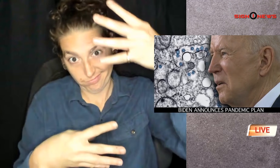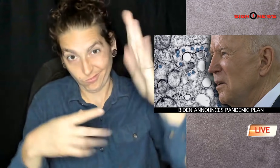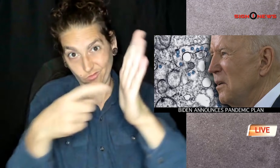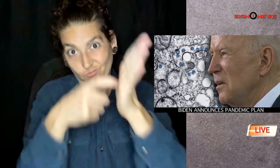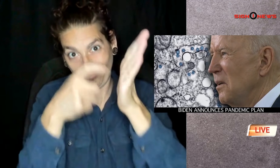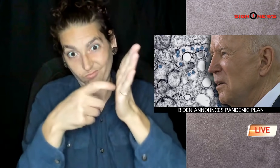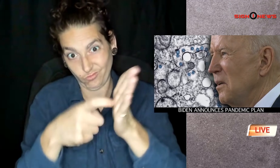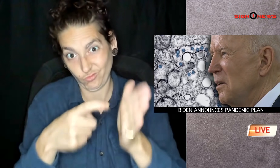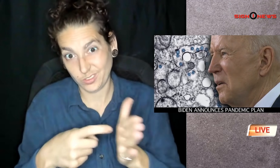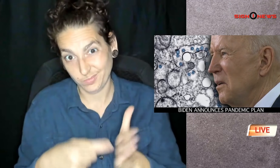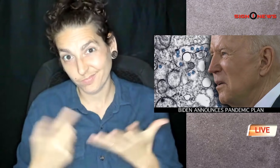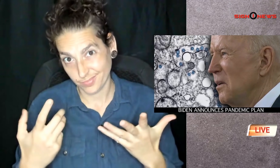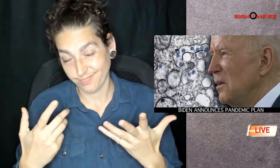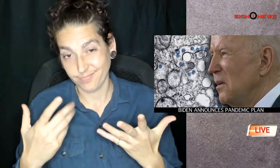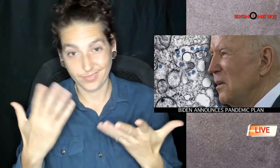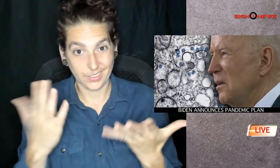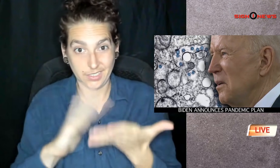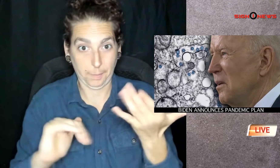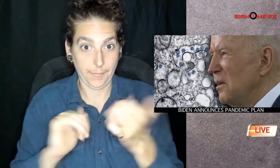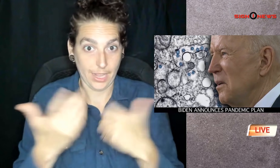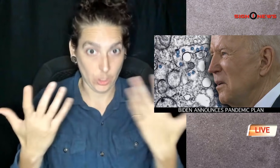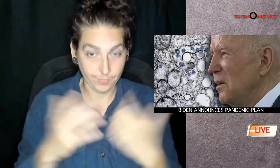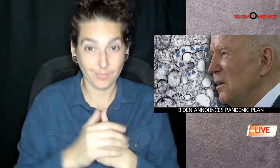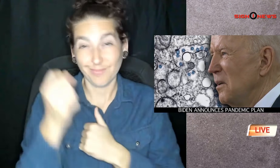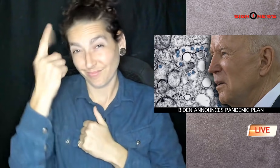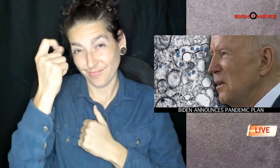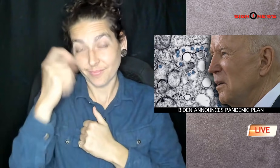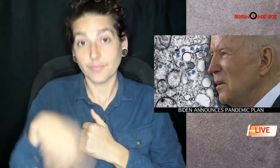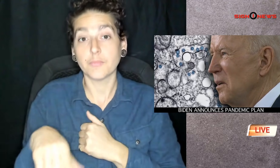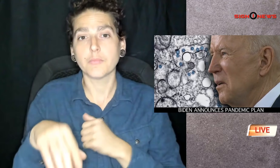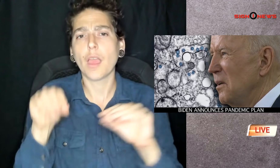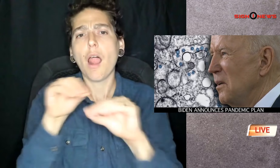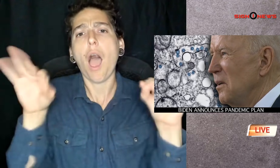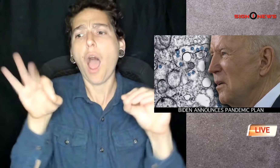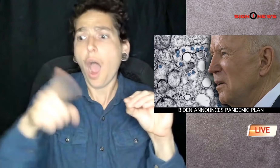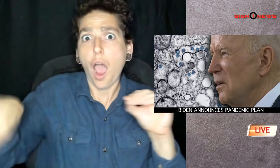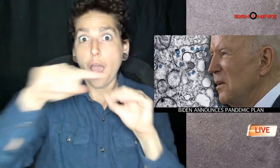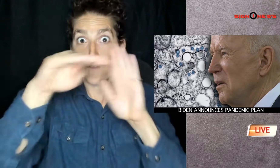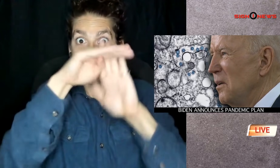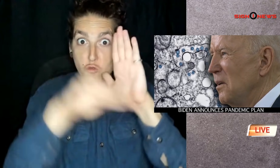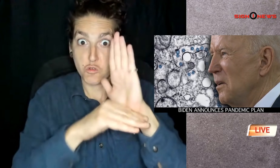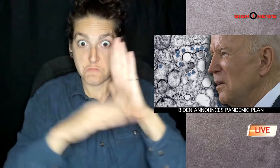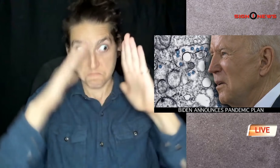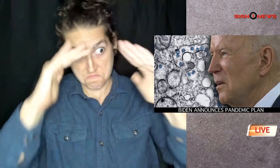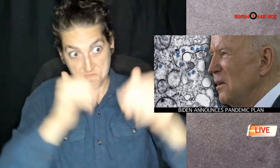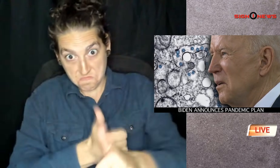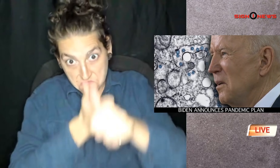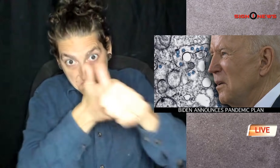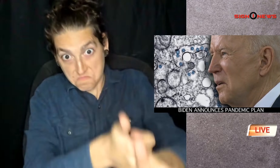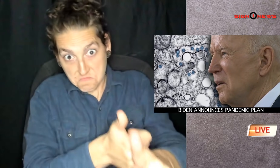could be additional requirements at some point but none of these rules are expected to be